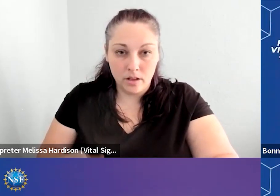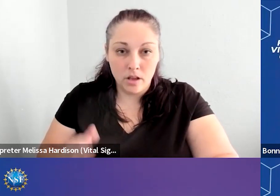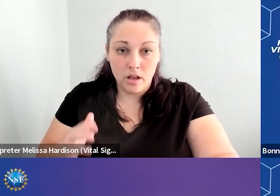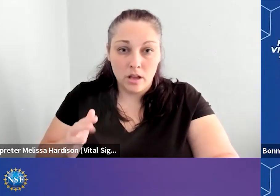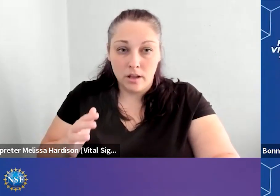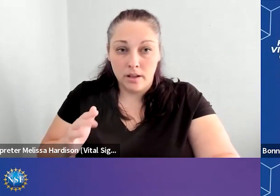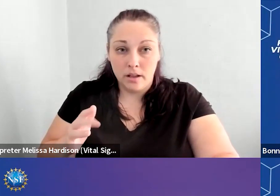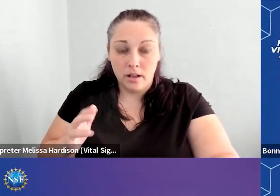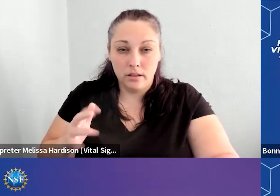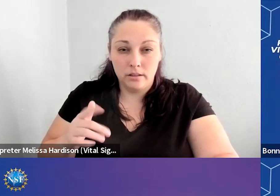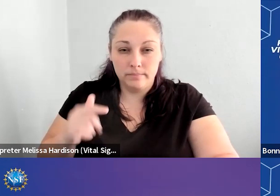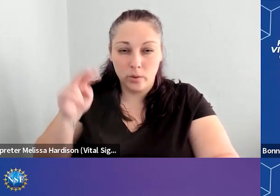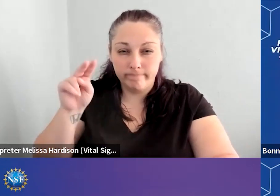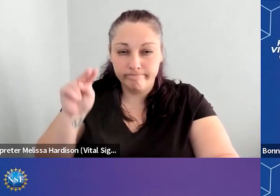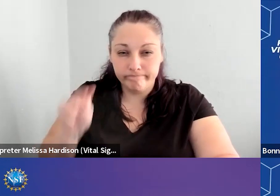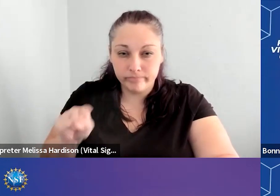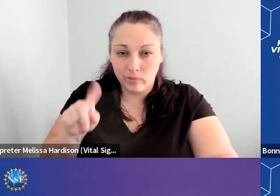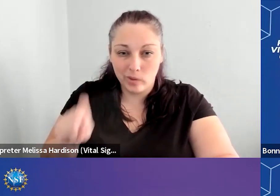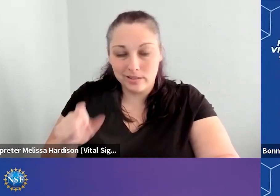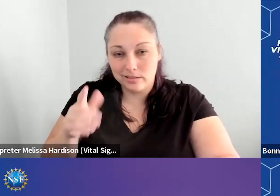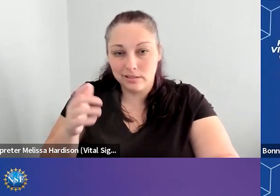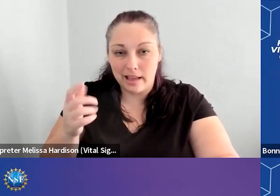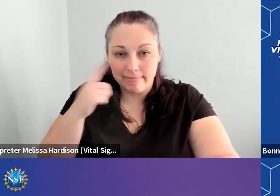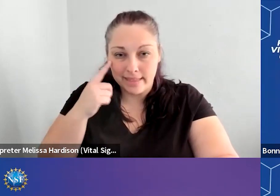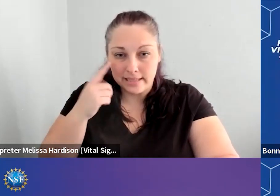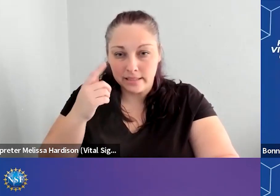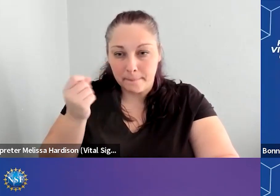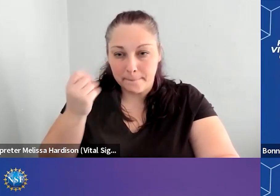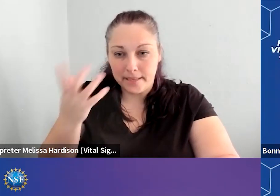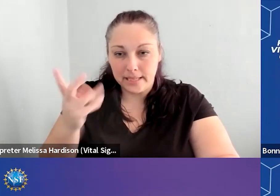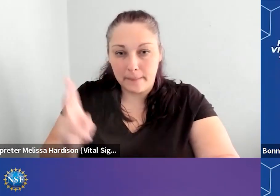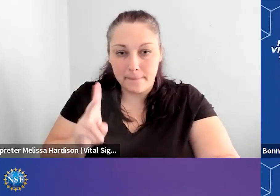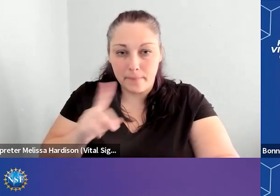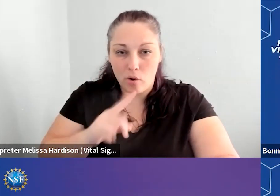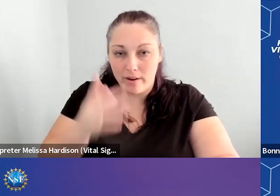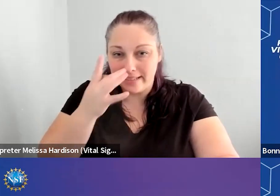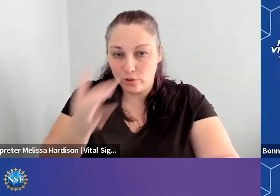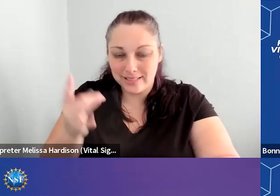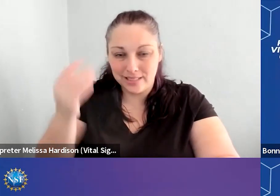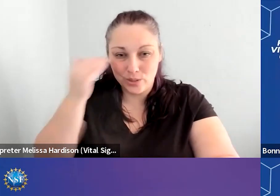what I think a bunch of people might be interested in knowing, a question from Linda,